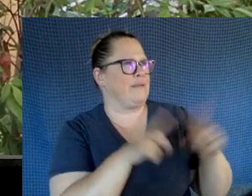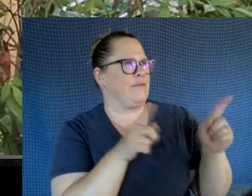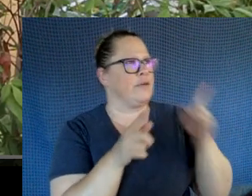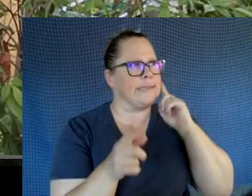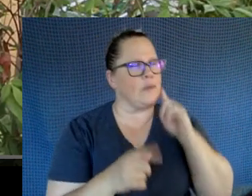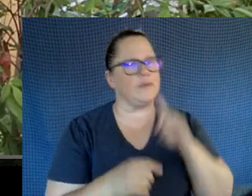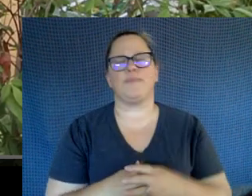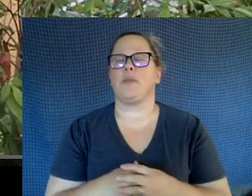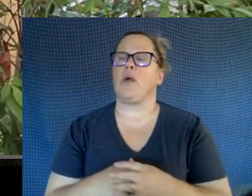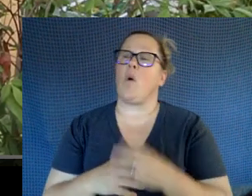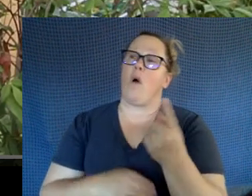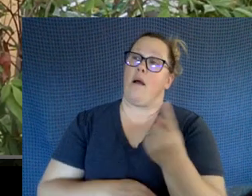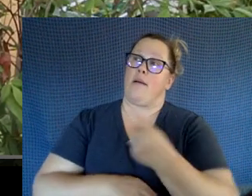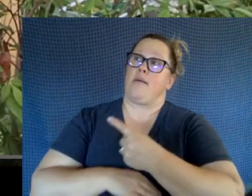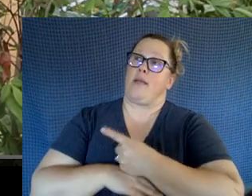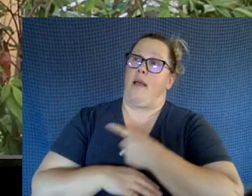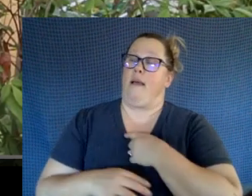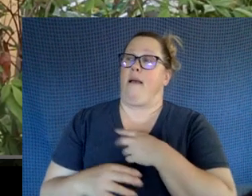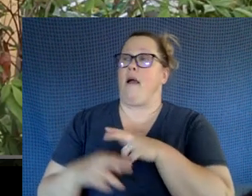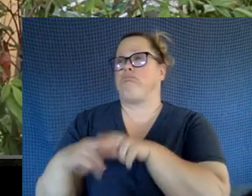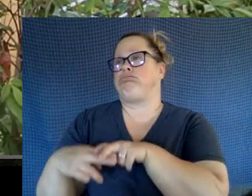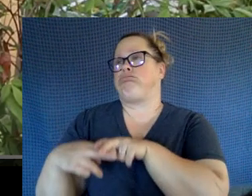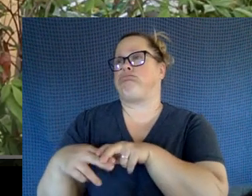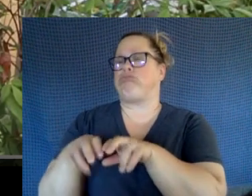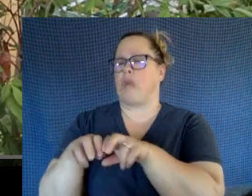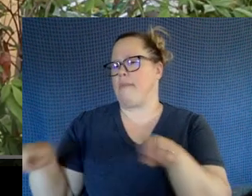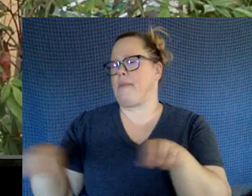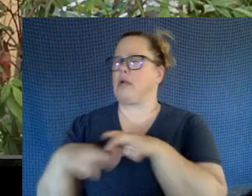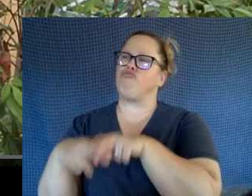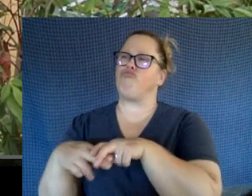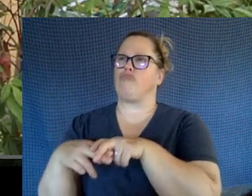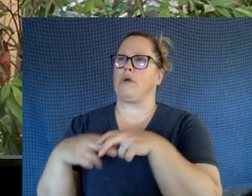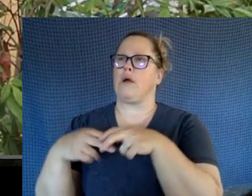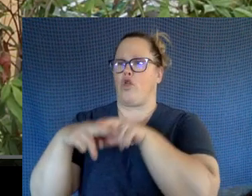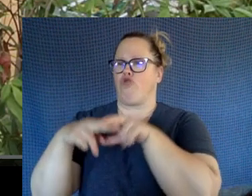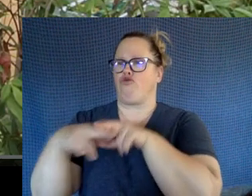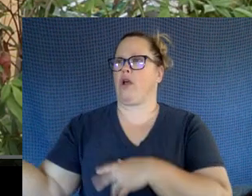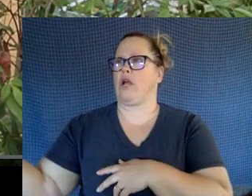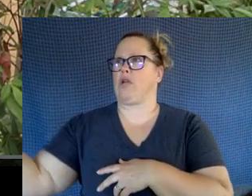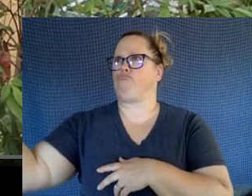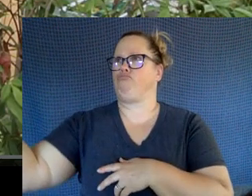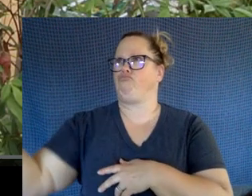Then one day I'm waiting on a bench for a a train to roll on in. Mom and pop and me we're waiting for a train to roll on